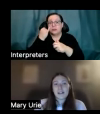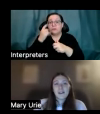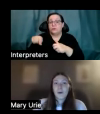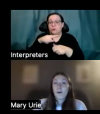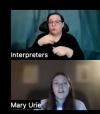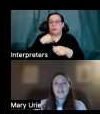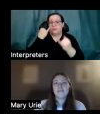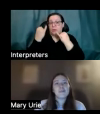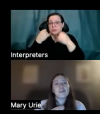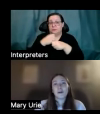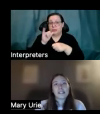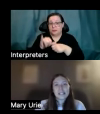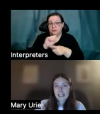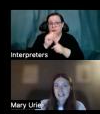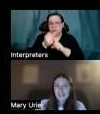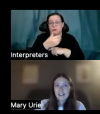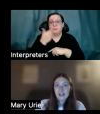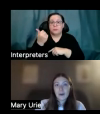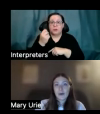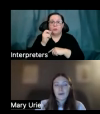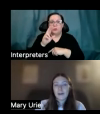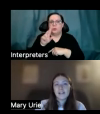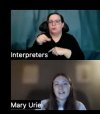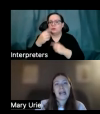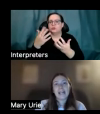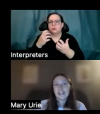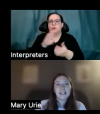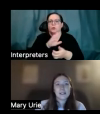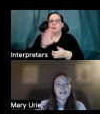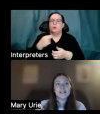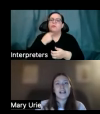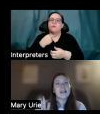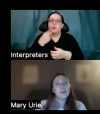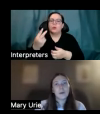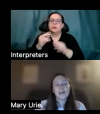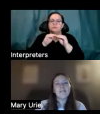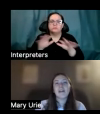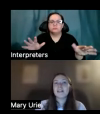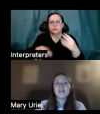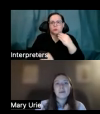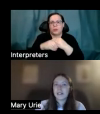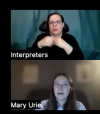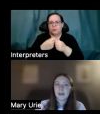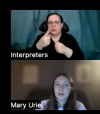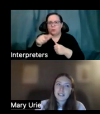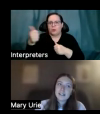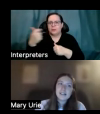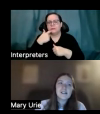better, or if you just want to send your voice to add to anyone else saying we need funding, please pay or realize this,